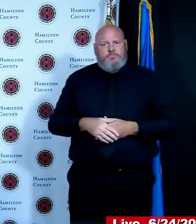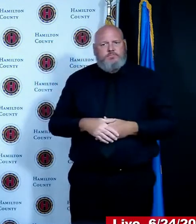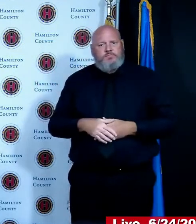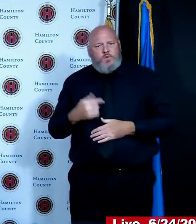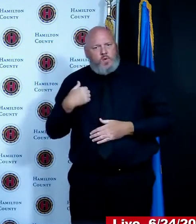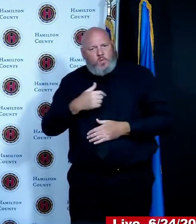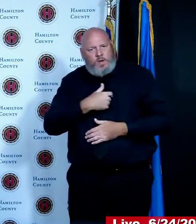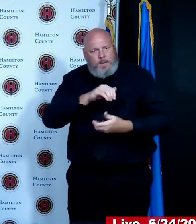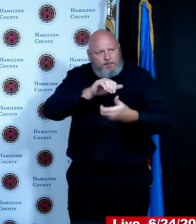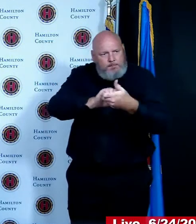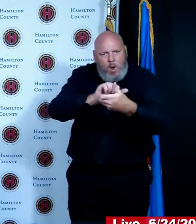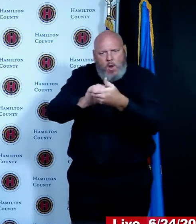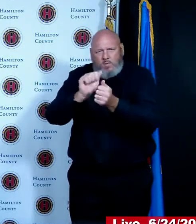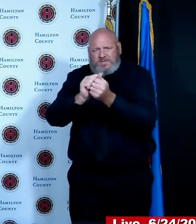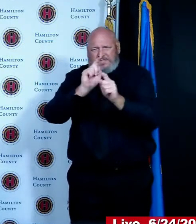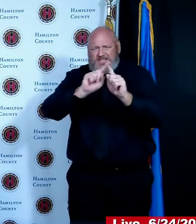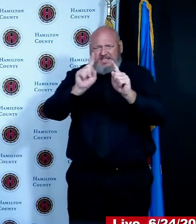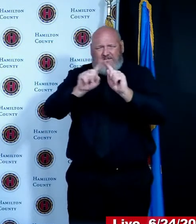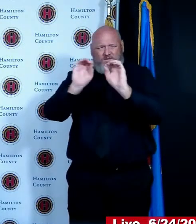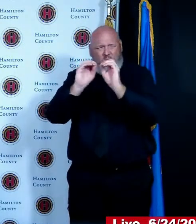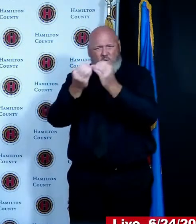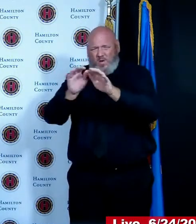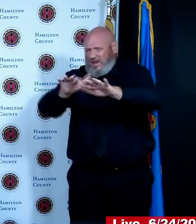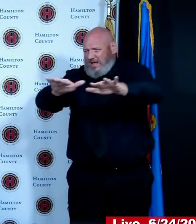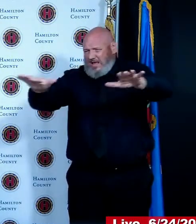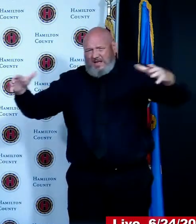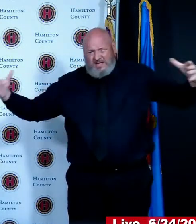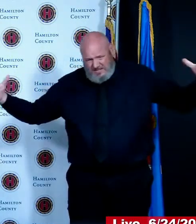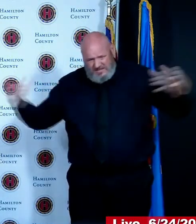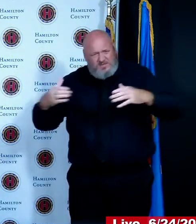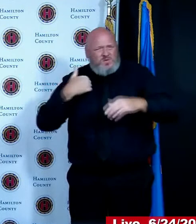we've got a real concern here in Hamilton County the message by the way